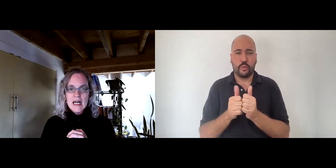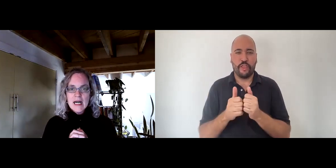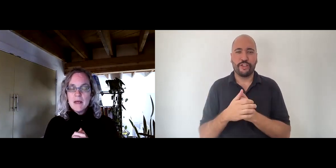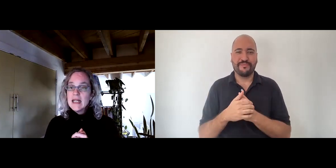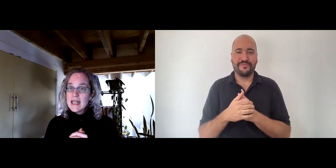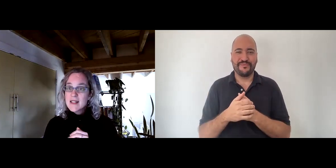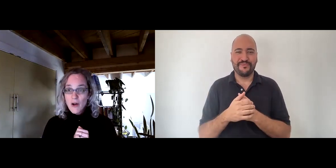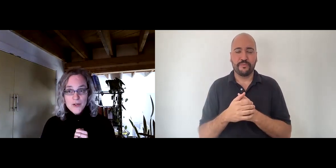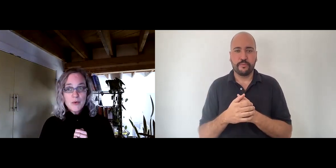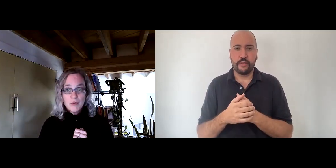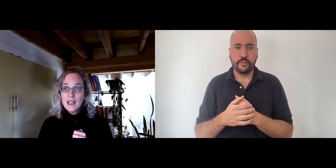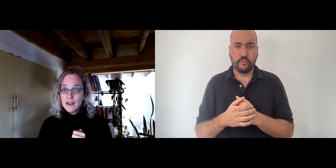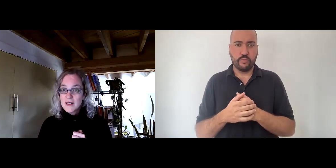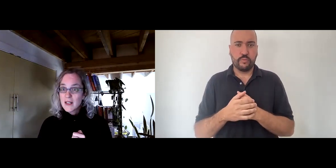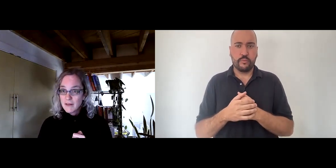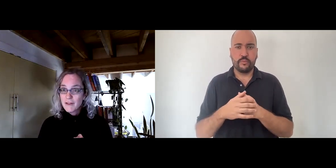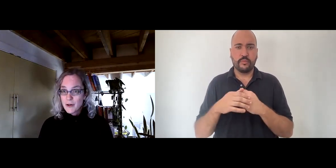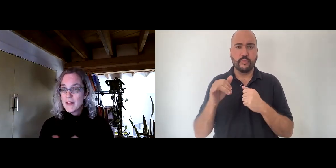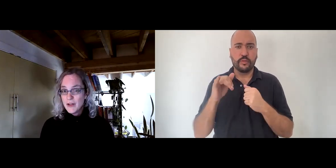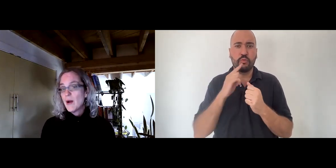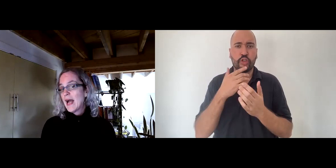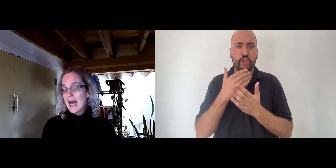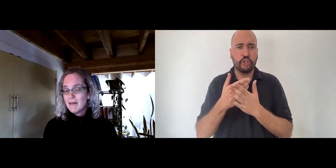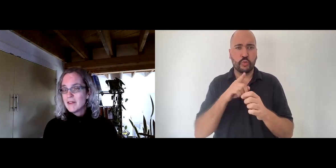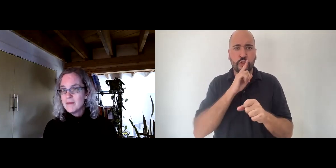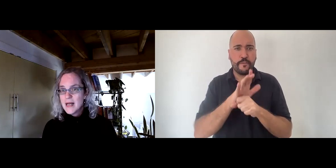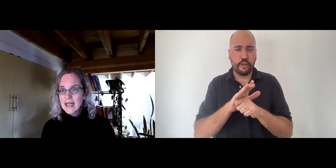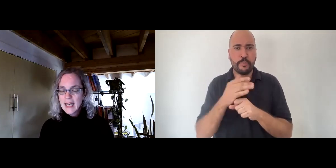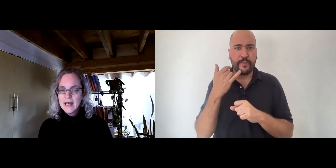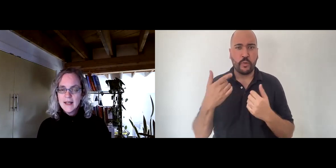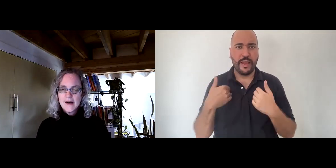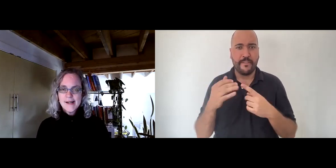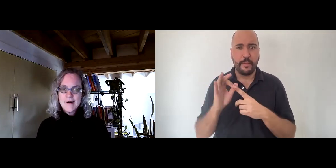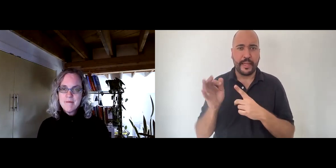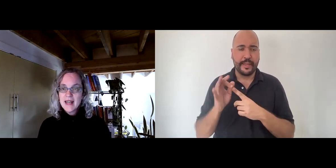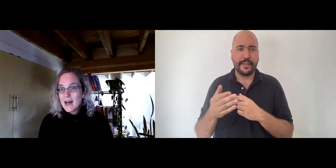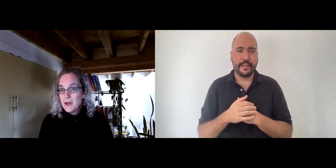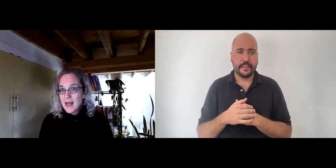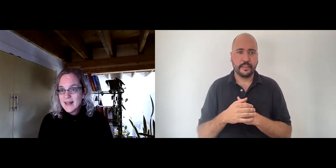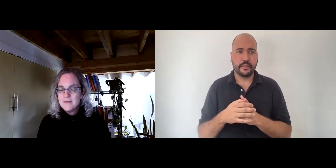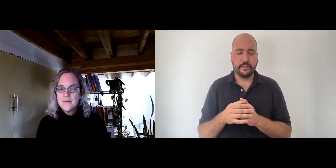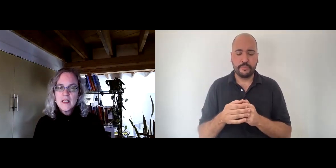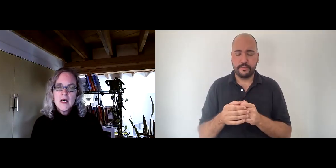It is also really good to confirm, if you have Medicaid, and how you get it.